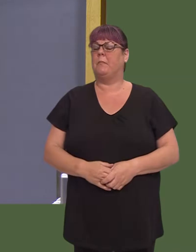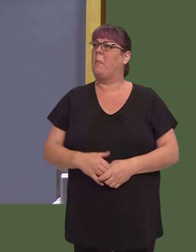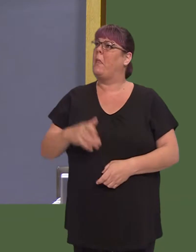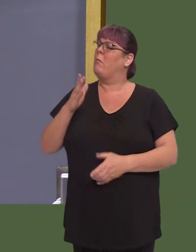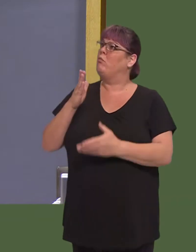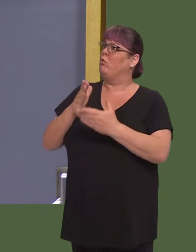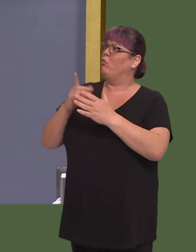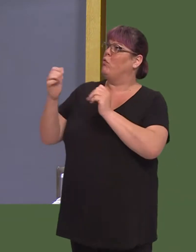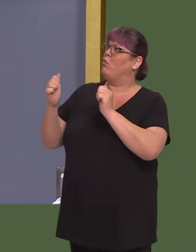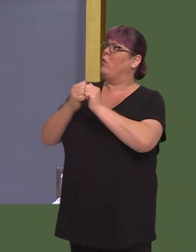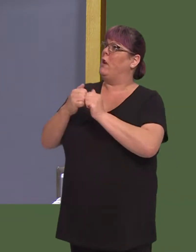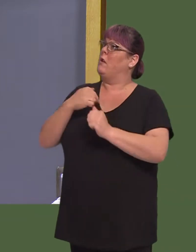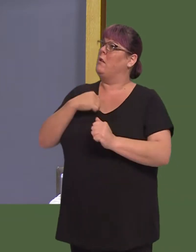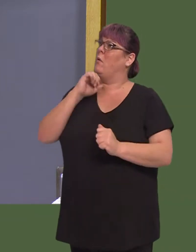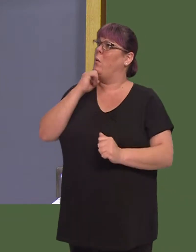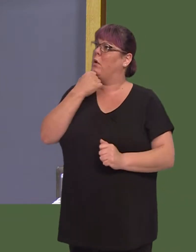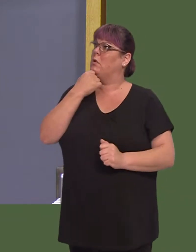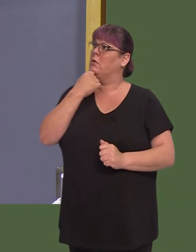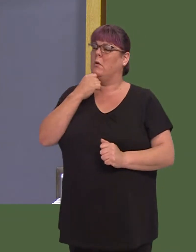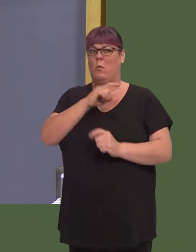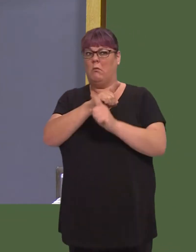you. Carwyn Jones AM: Well, I'd be very disappointed